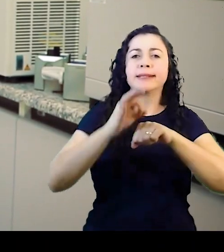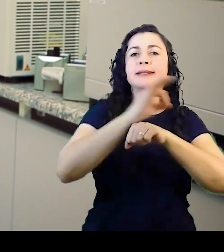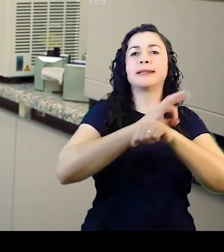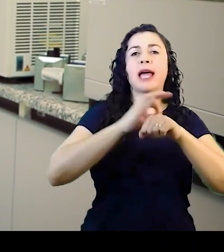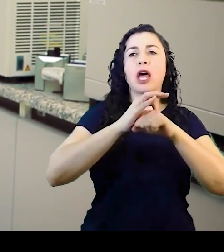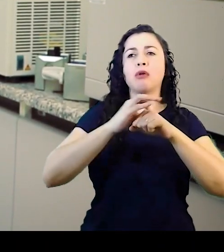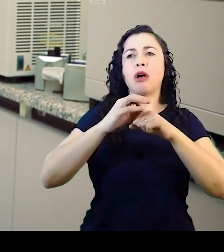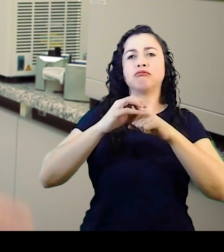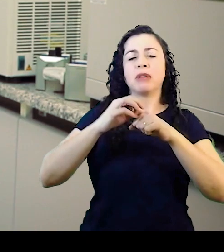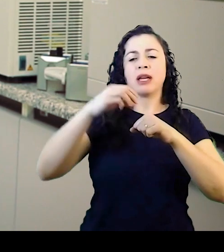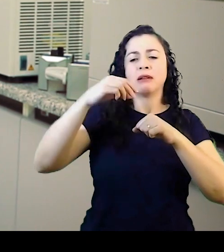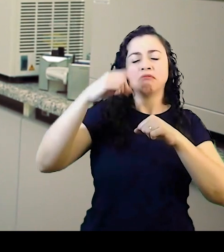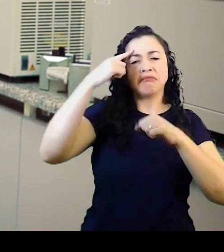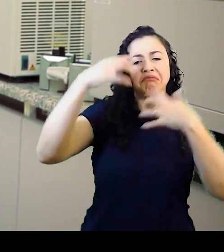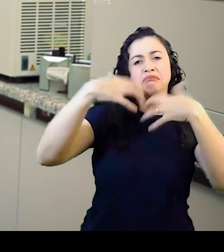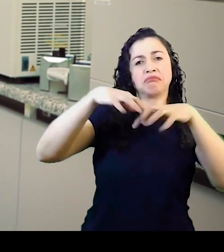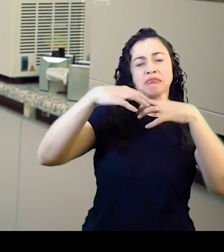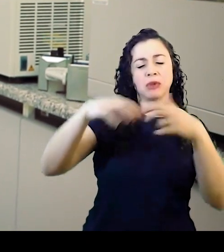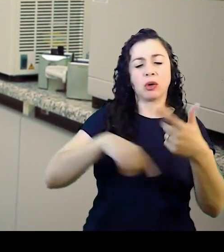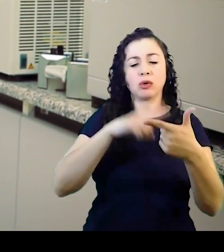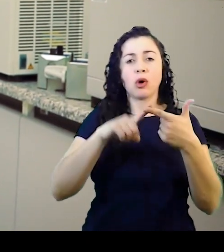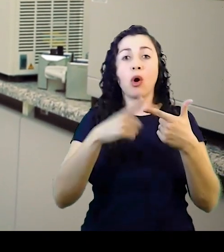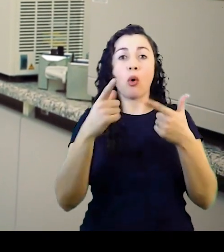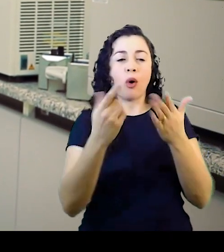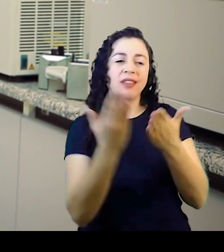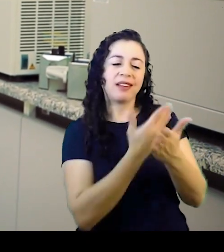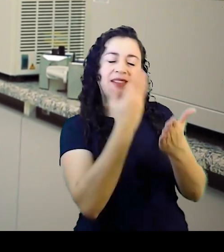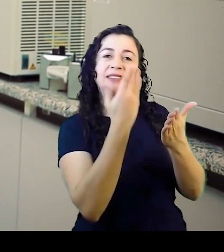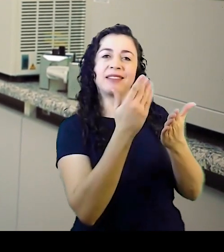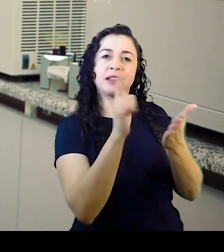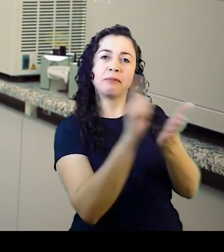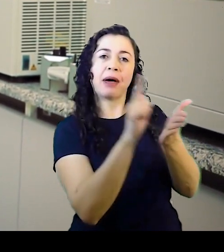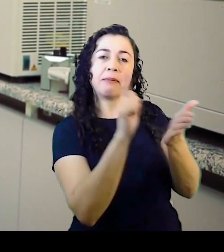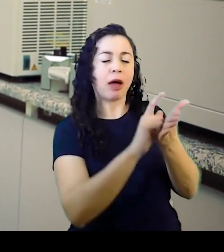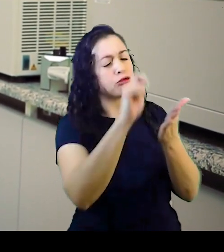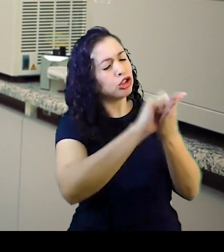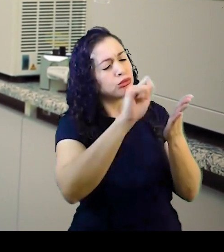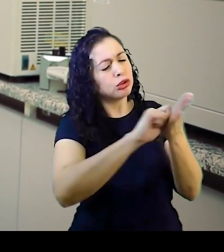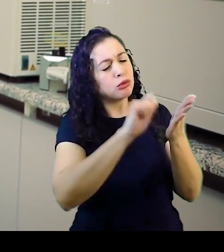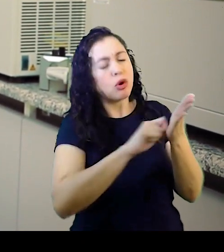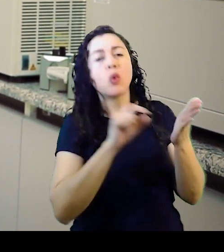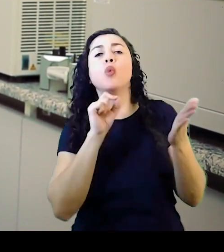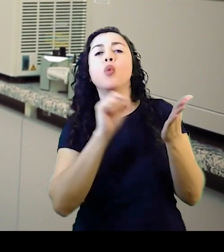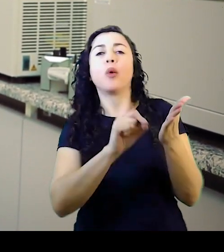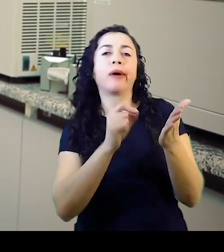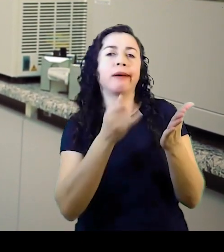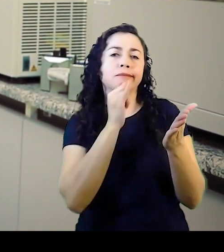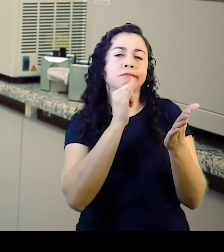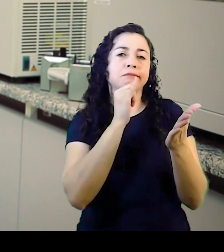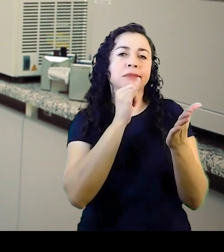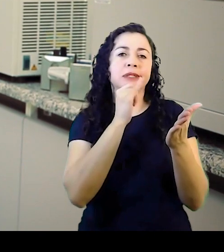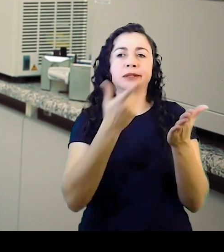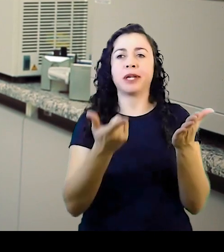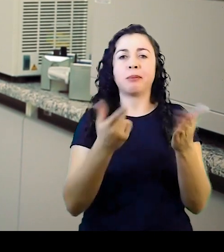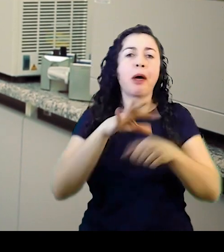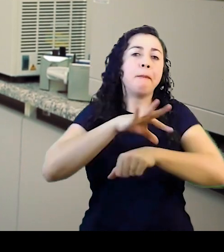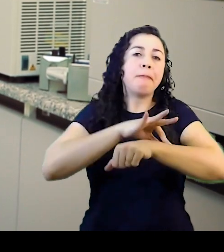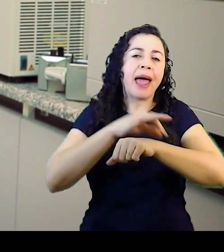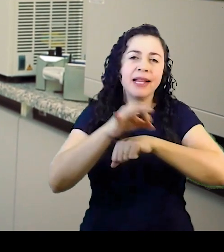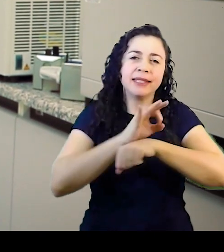a neuron, other cells will read another part of the same book to originate a skin or lung cell, and so on.